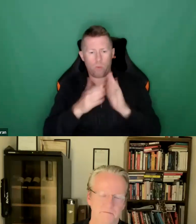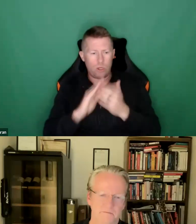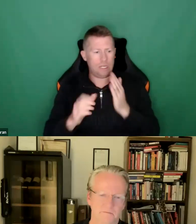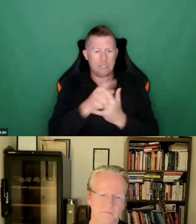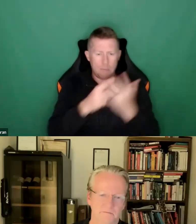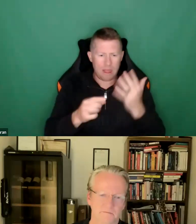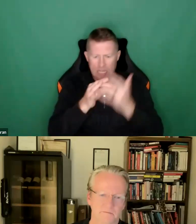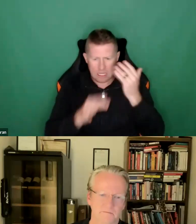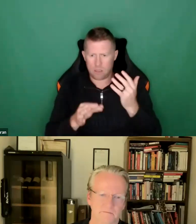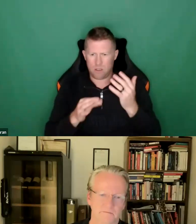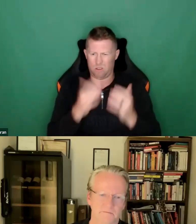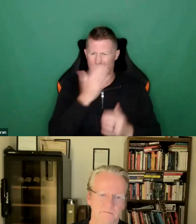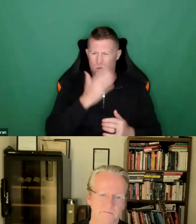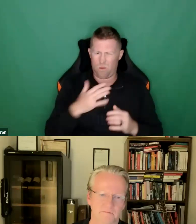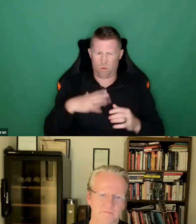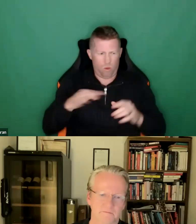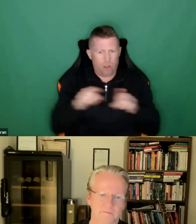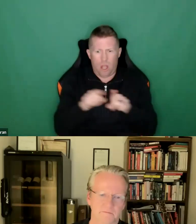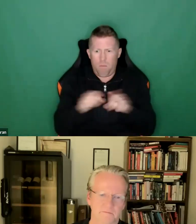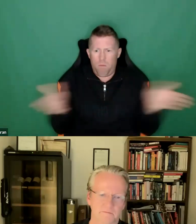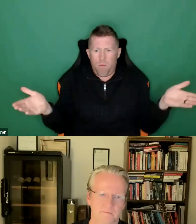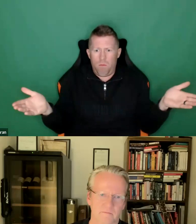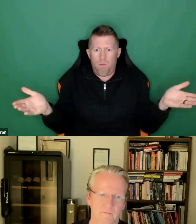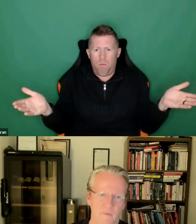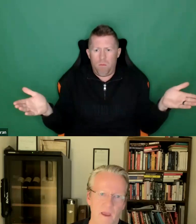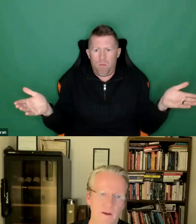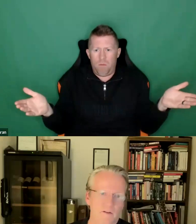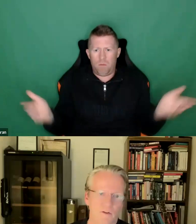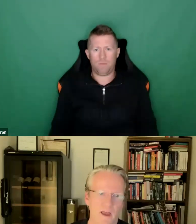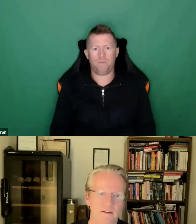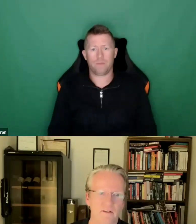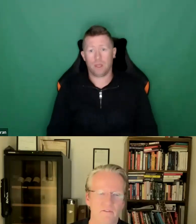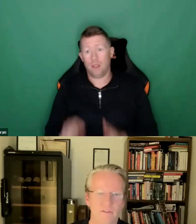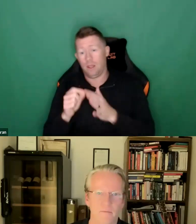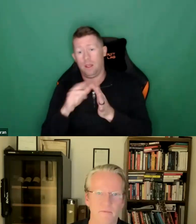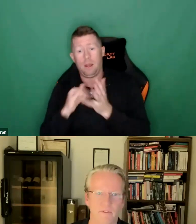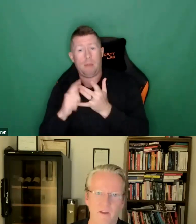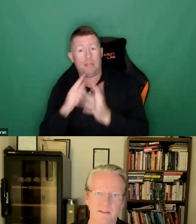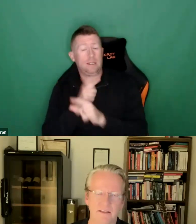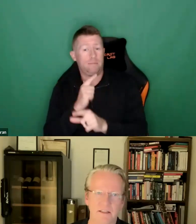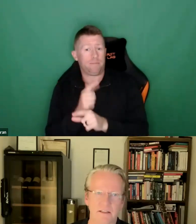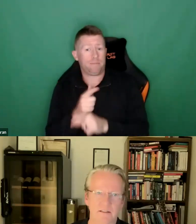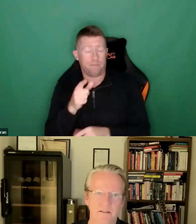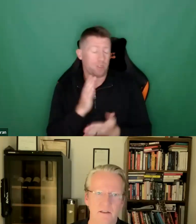trial for that, but these kids are going to do their own experiments with what they want, so